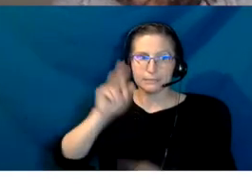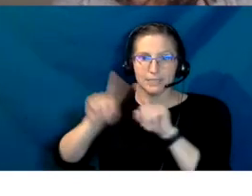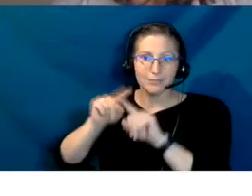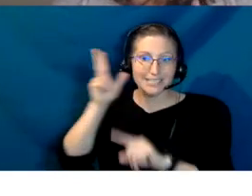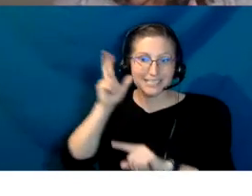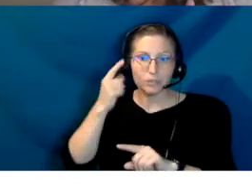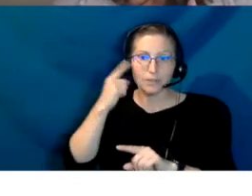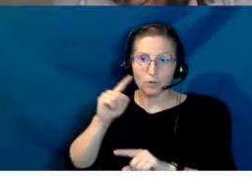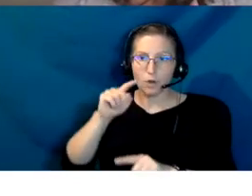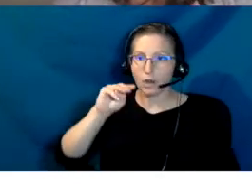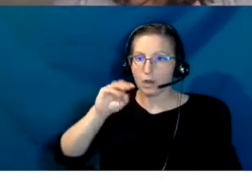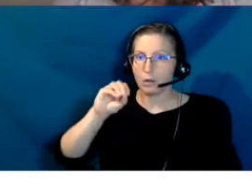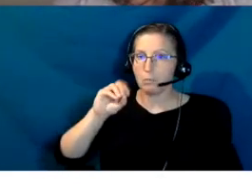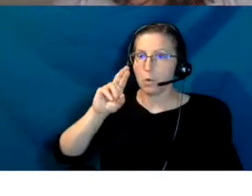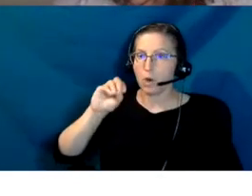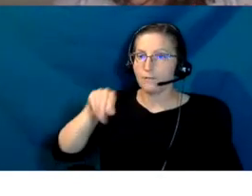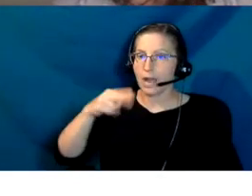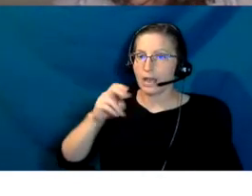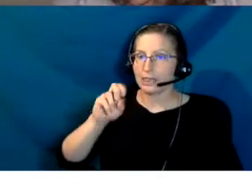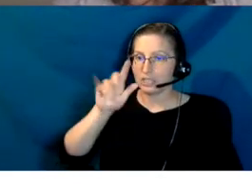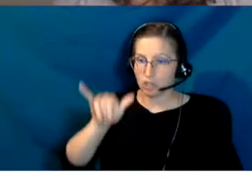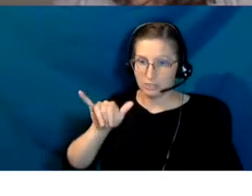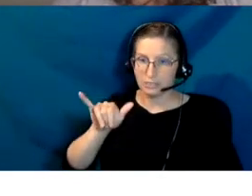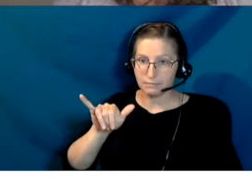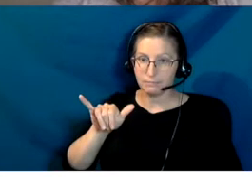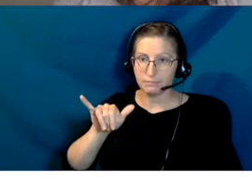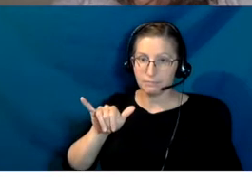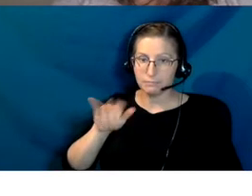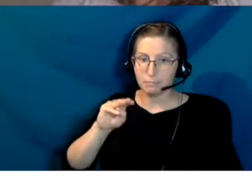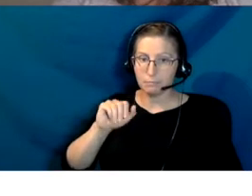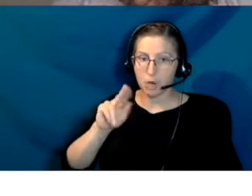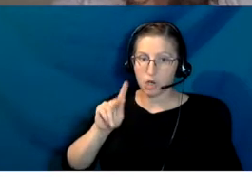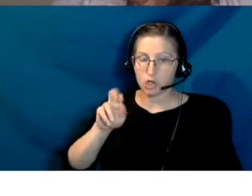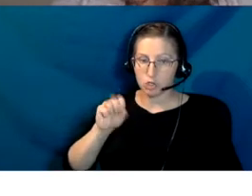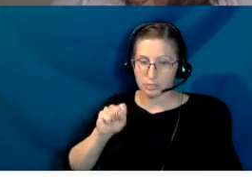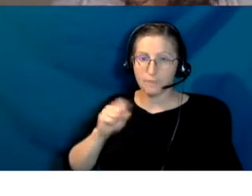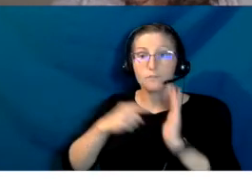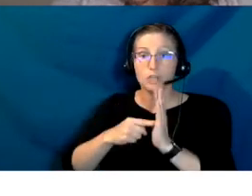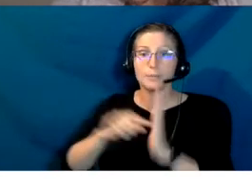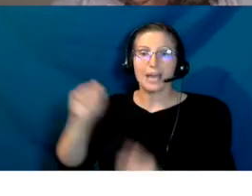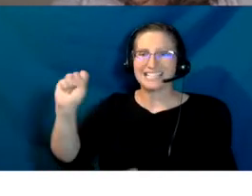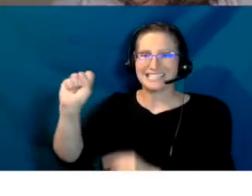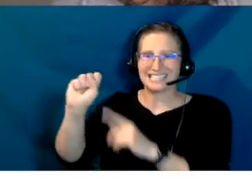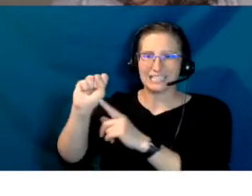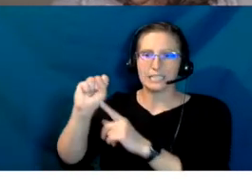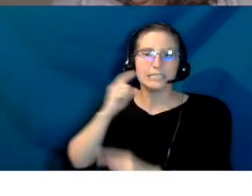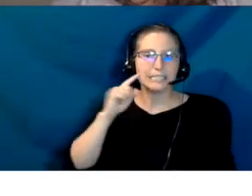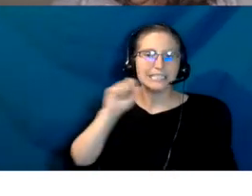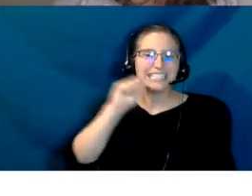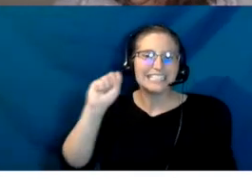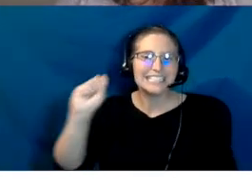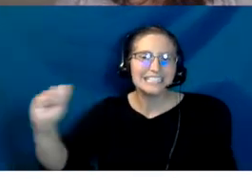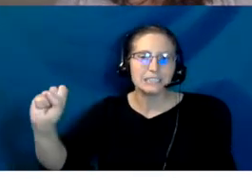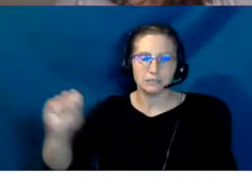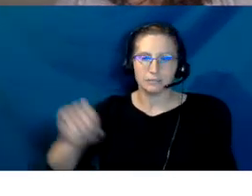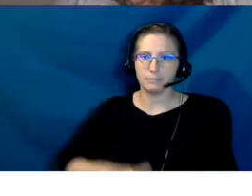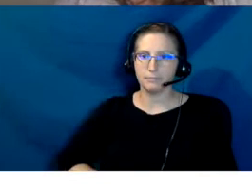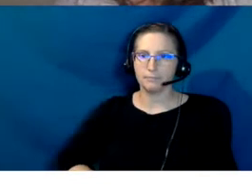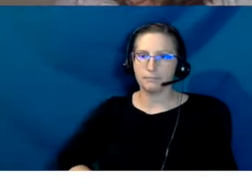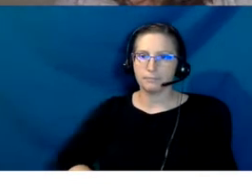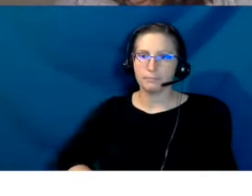So the letter S, so that sound /s/ might be difficult for them to hear. So if you're